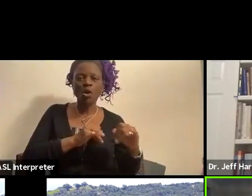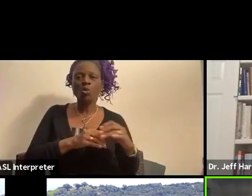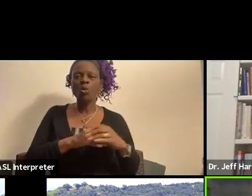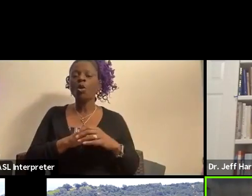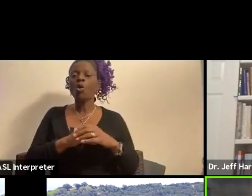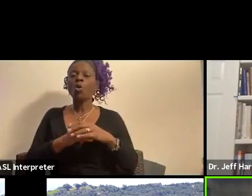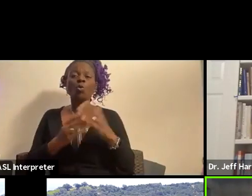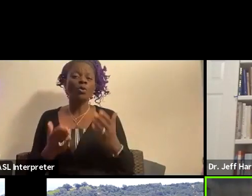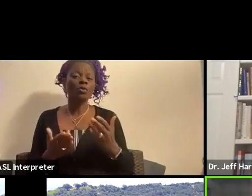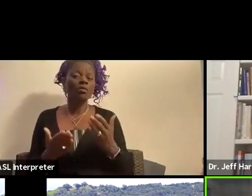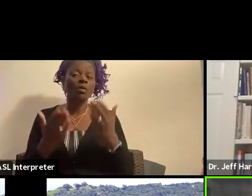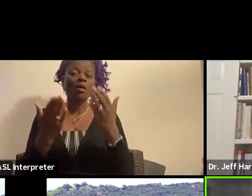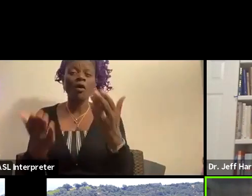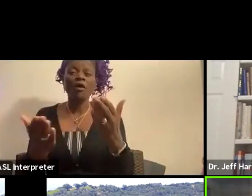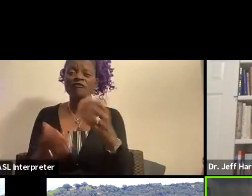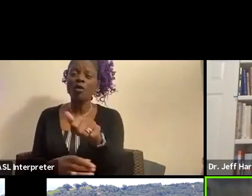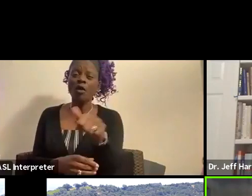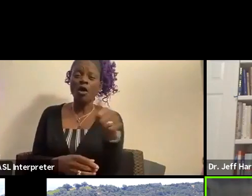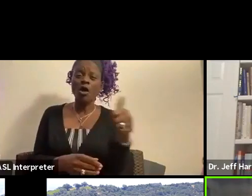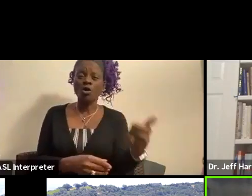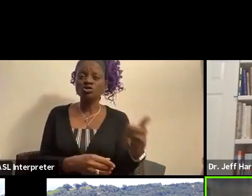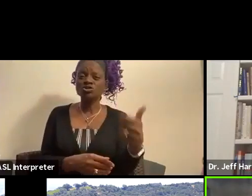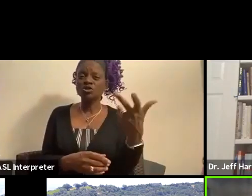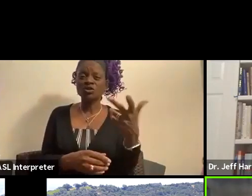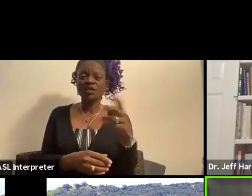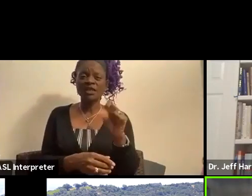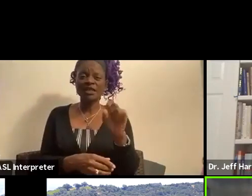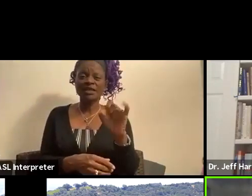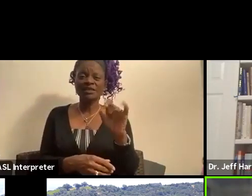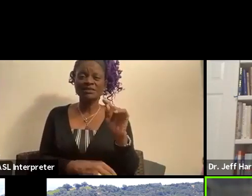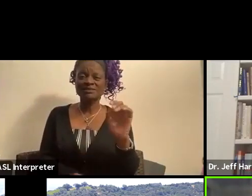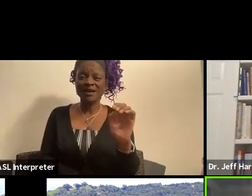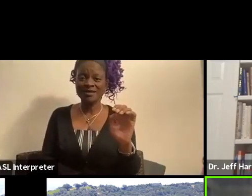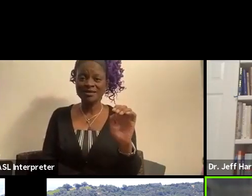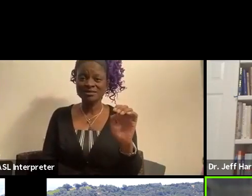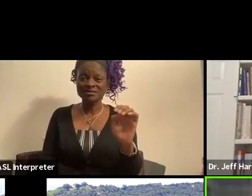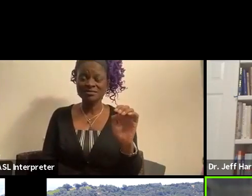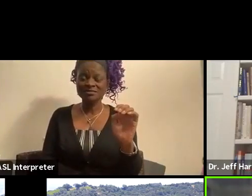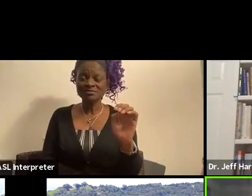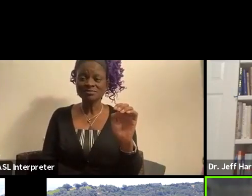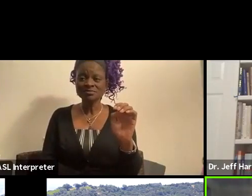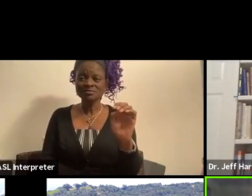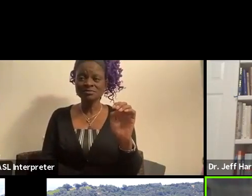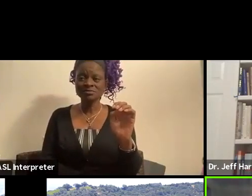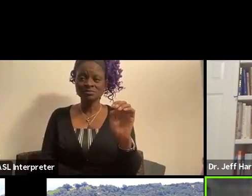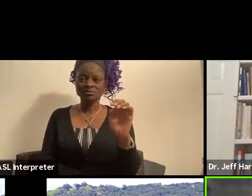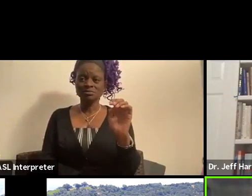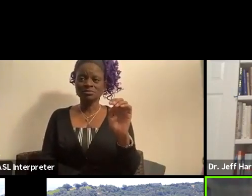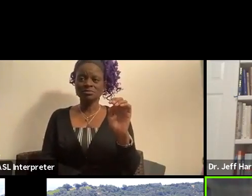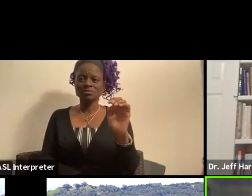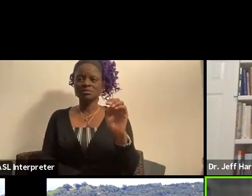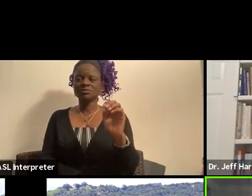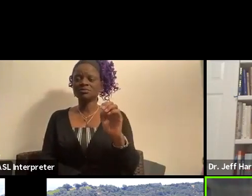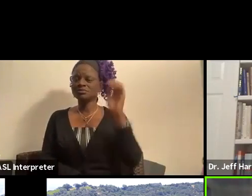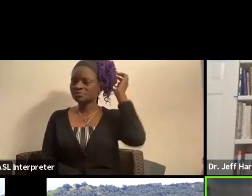like everybody is diagnosed and all the contacts as well. I think the convenience factor is one and